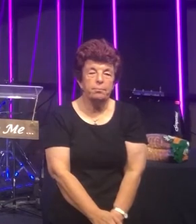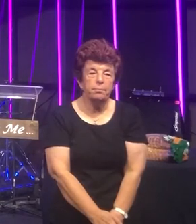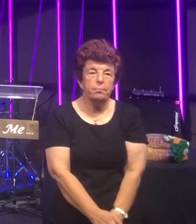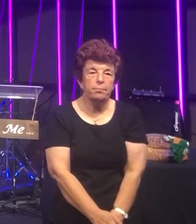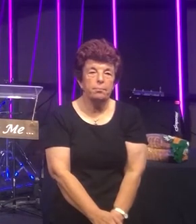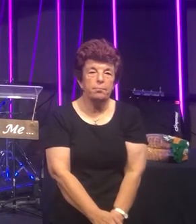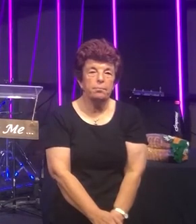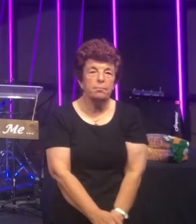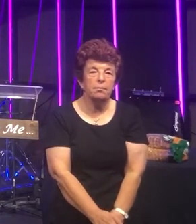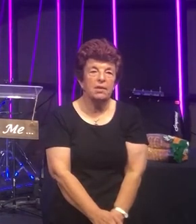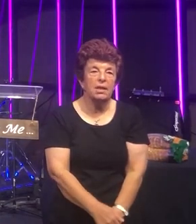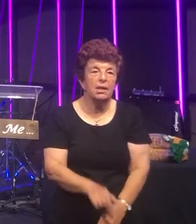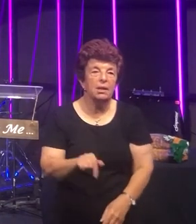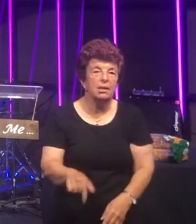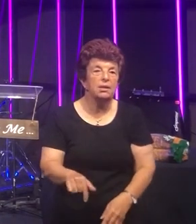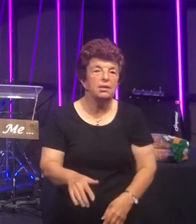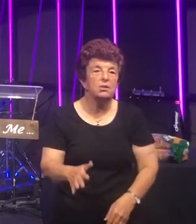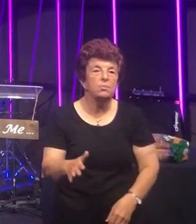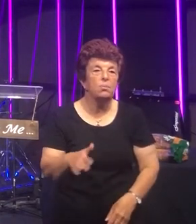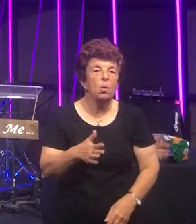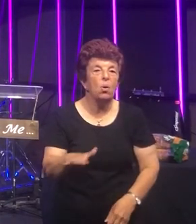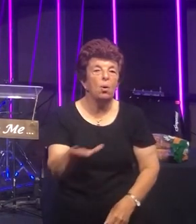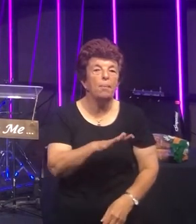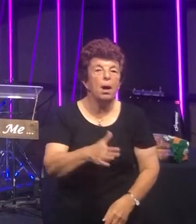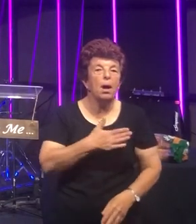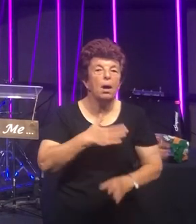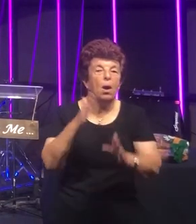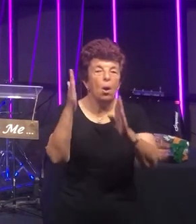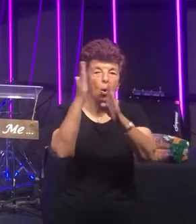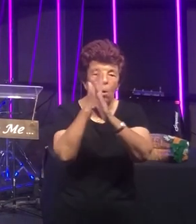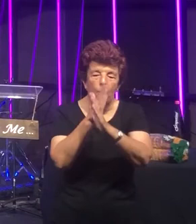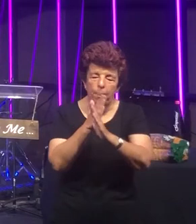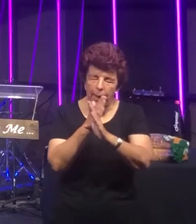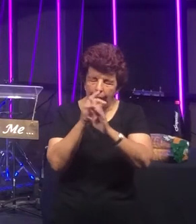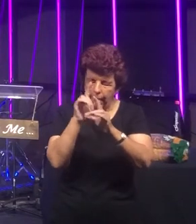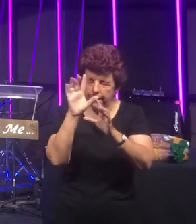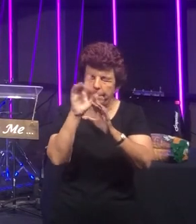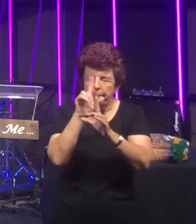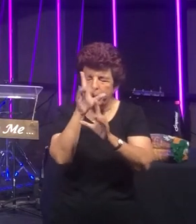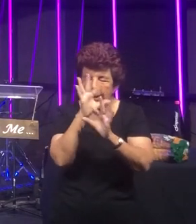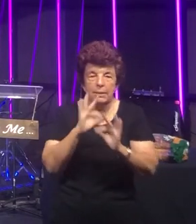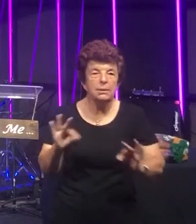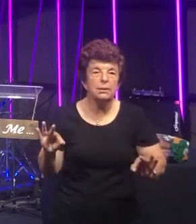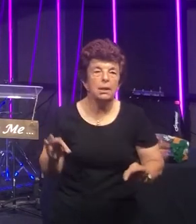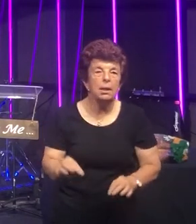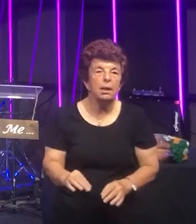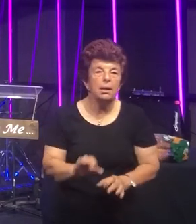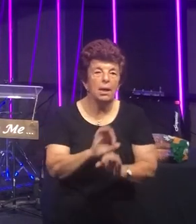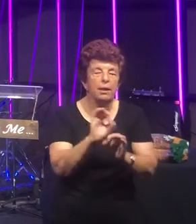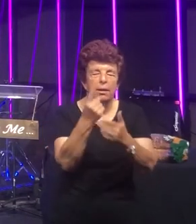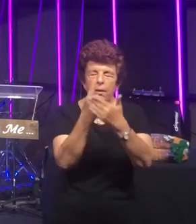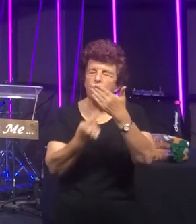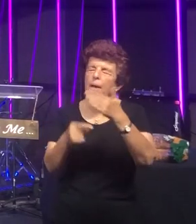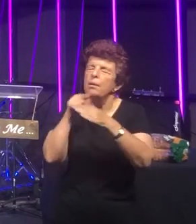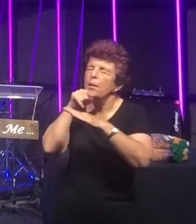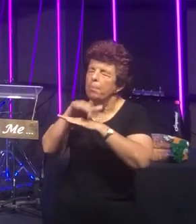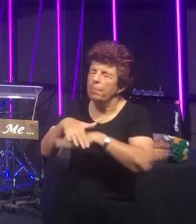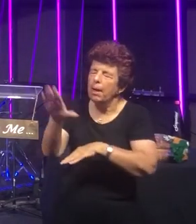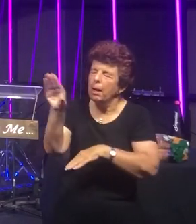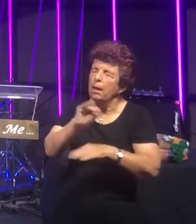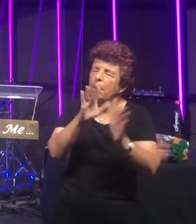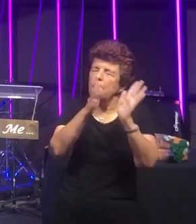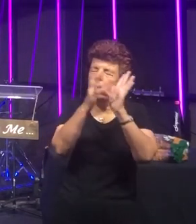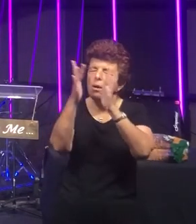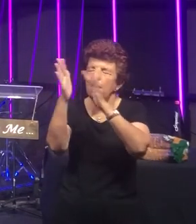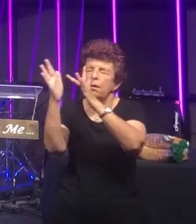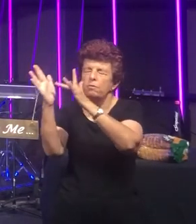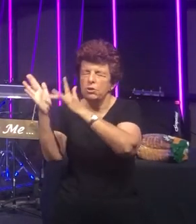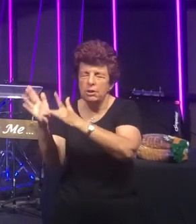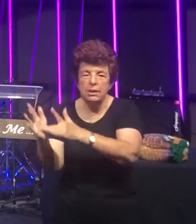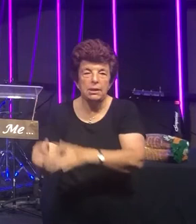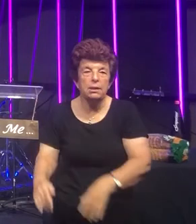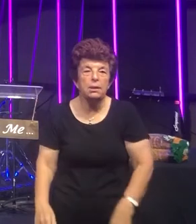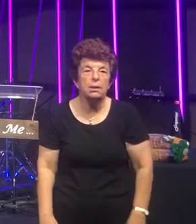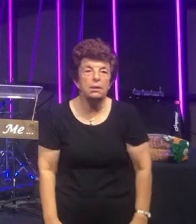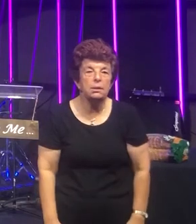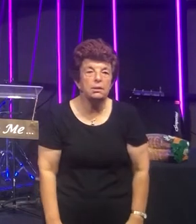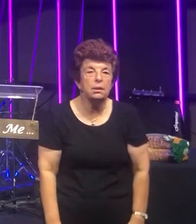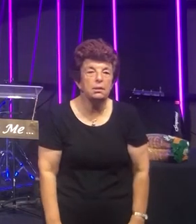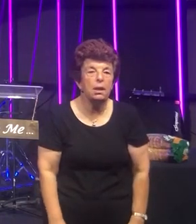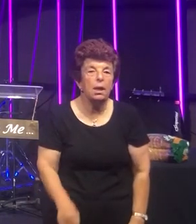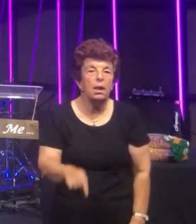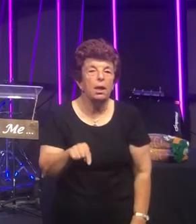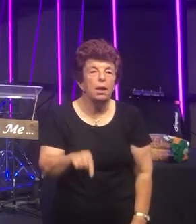This is all my hope and peace Nothing but the blood of Jesus